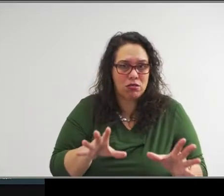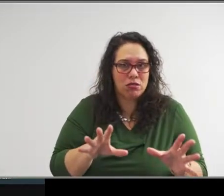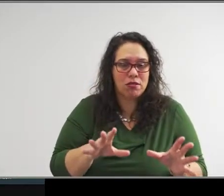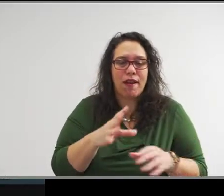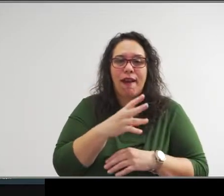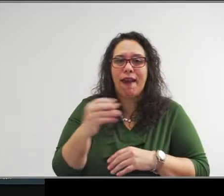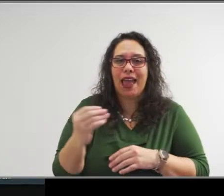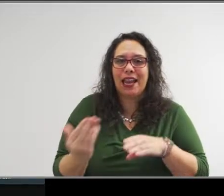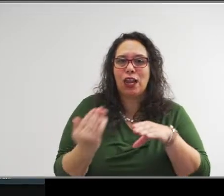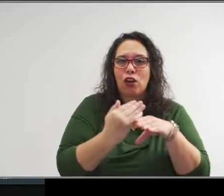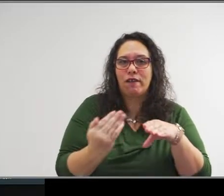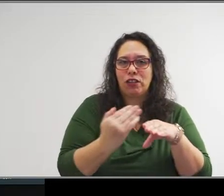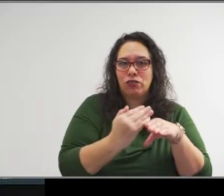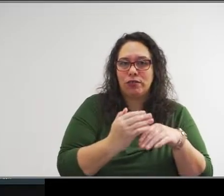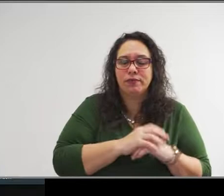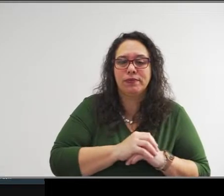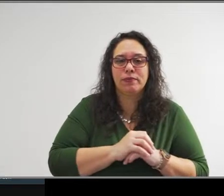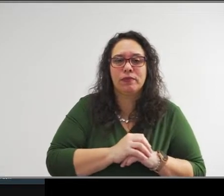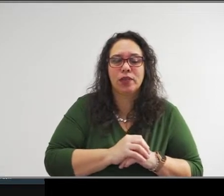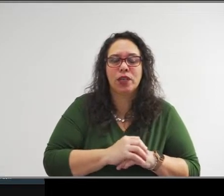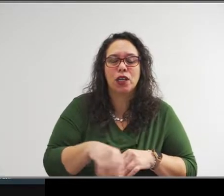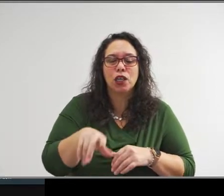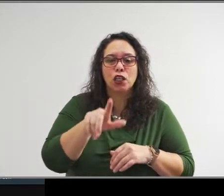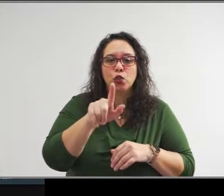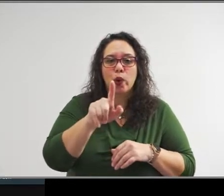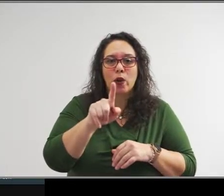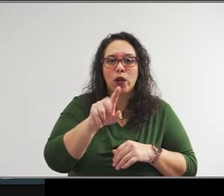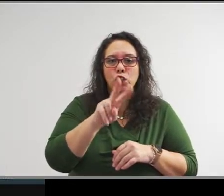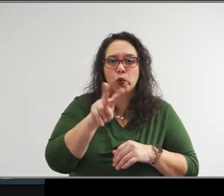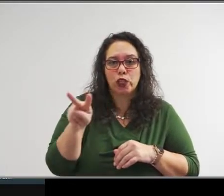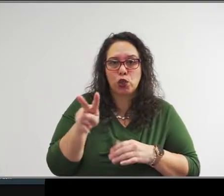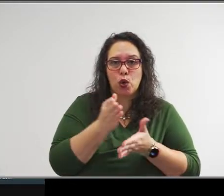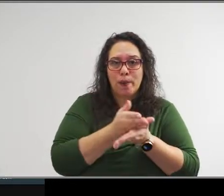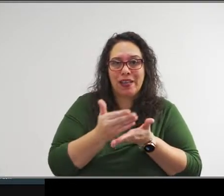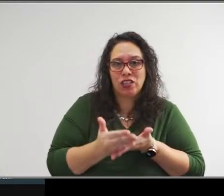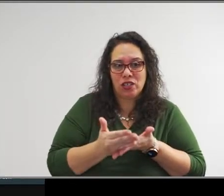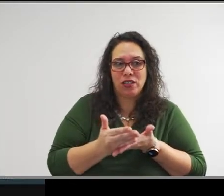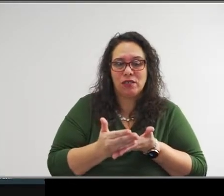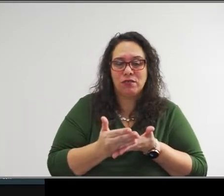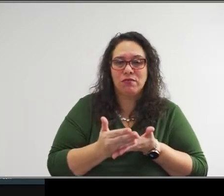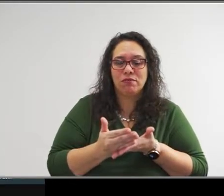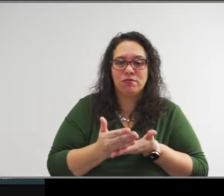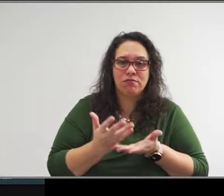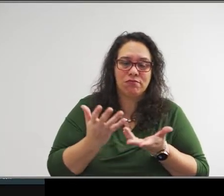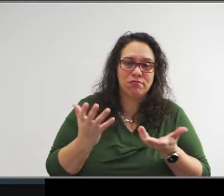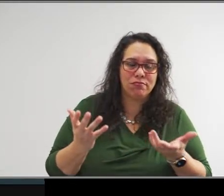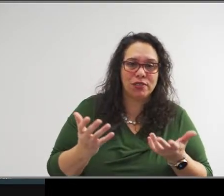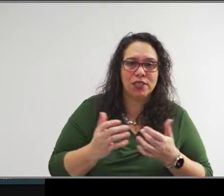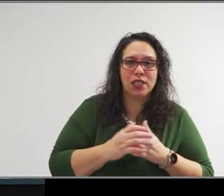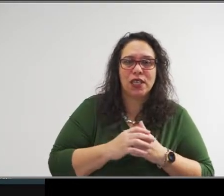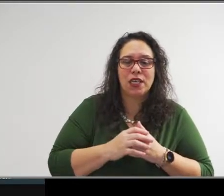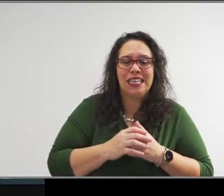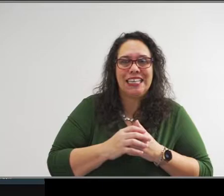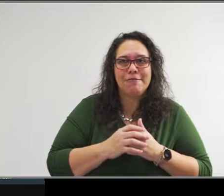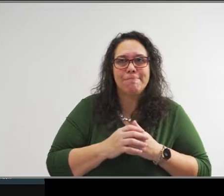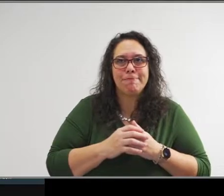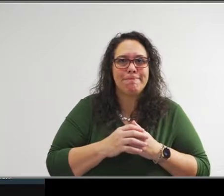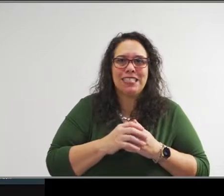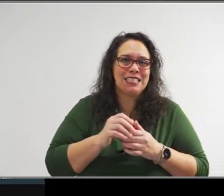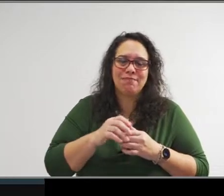So the '21 '22 budget really has a long journey ahead of it before it's finalized,